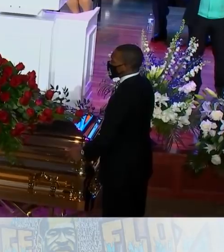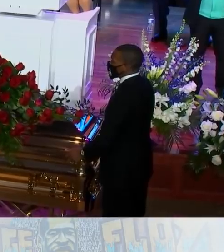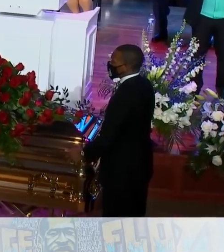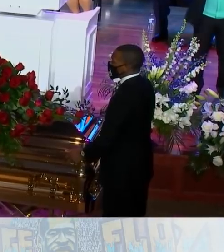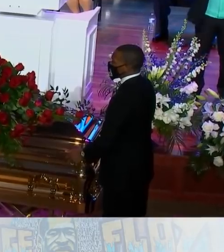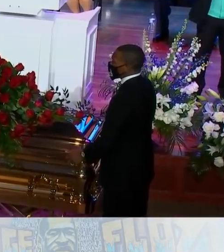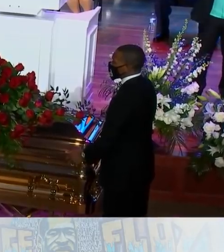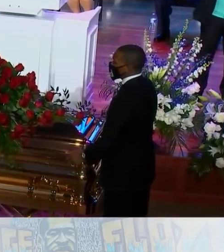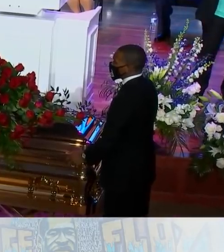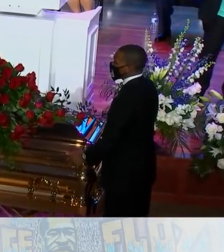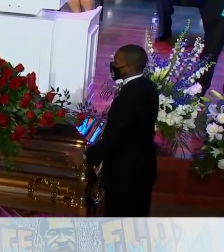FAMILY.